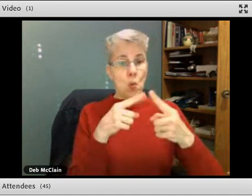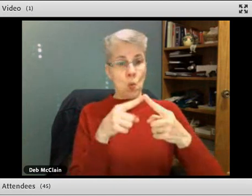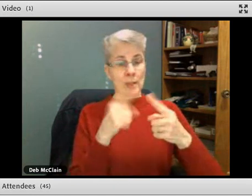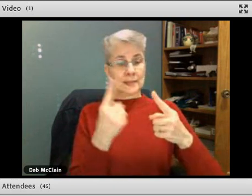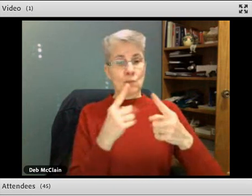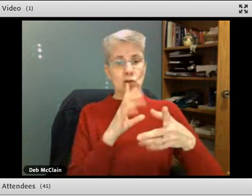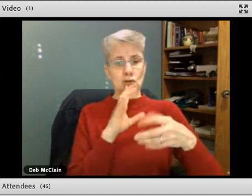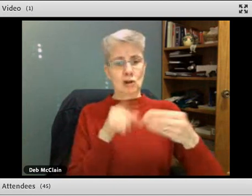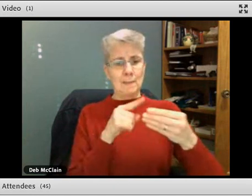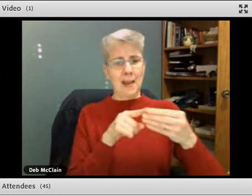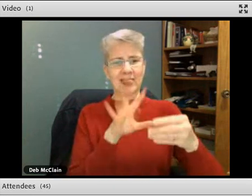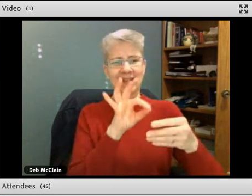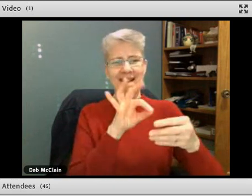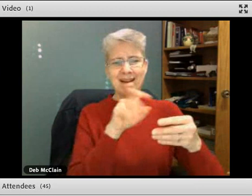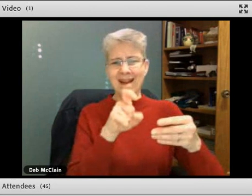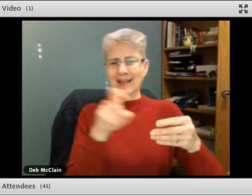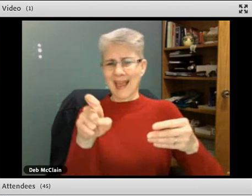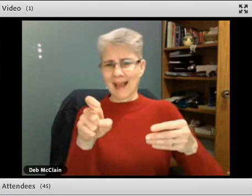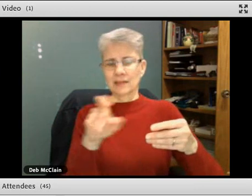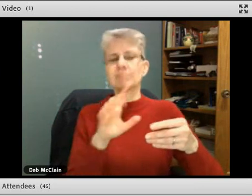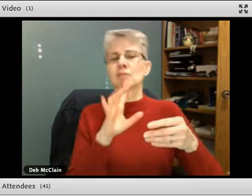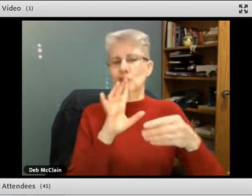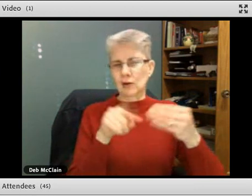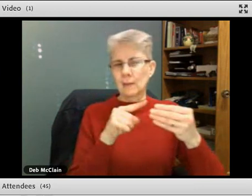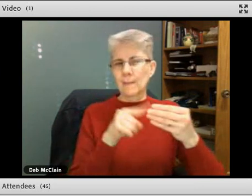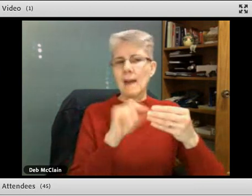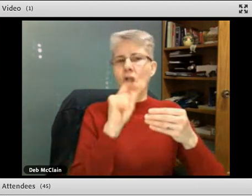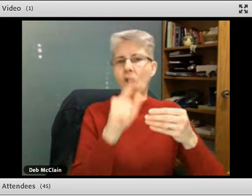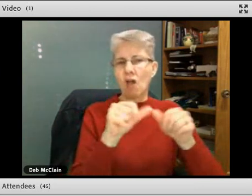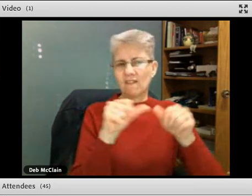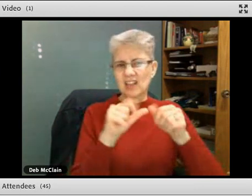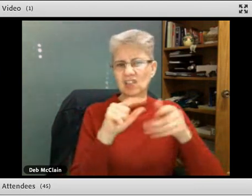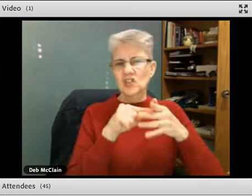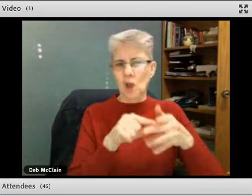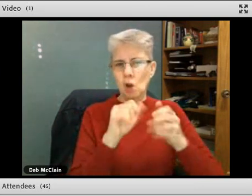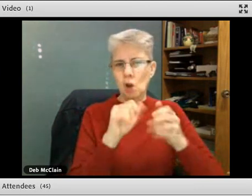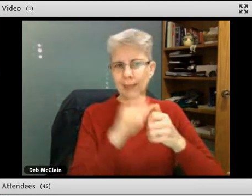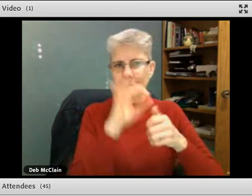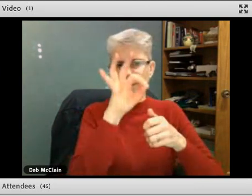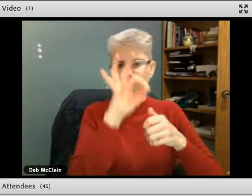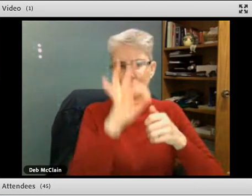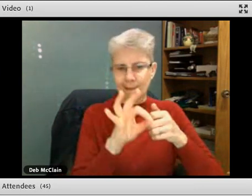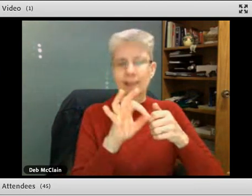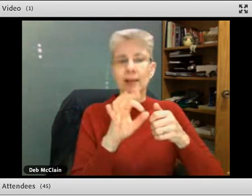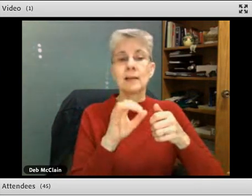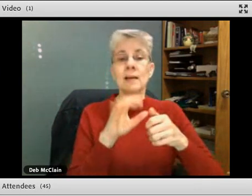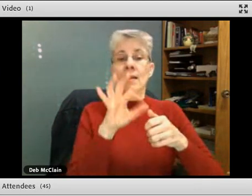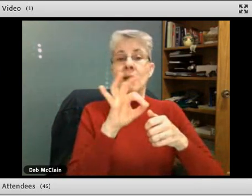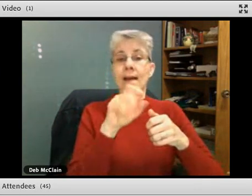they're talking about all the fields that start with a nine. The 9xx fields are actually for local data,